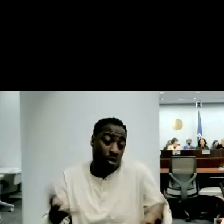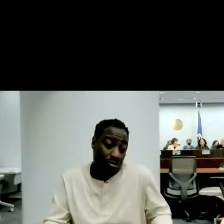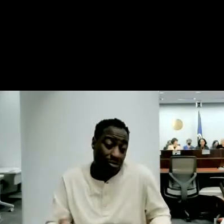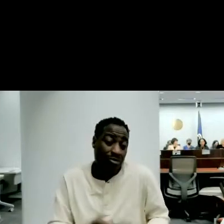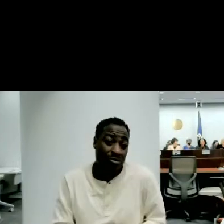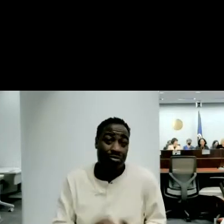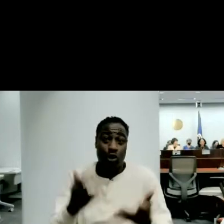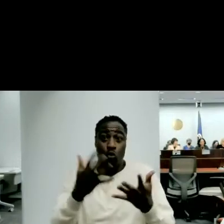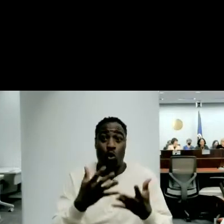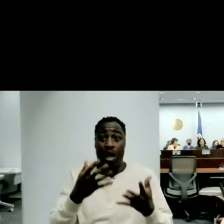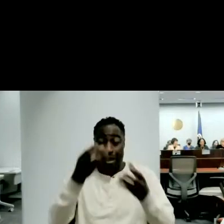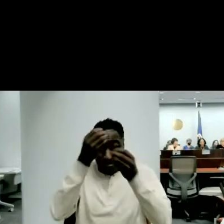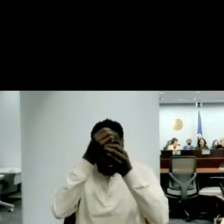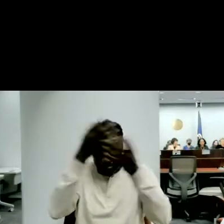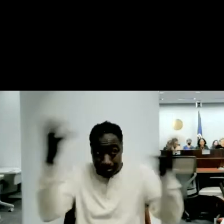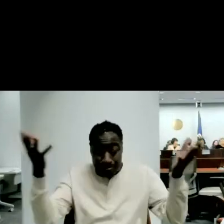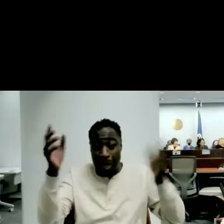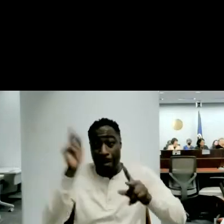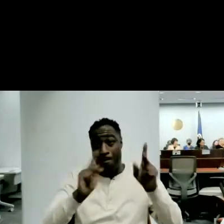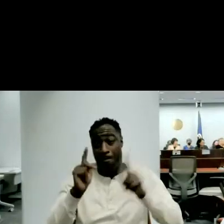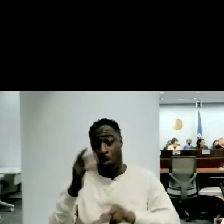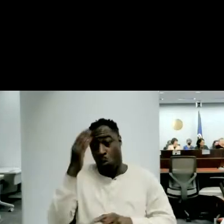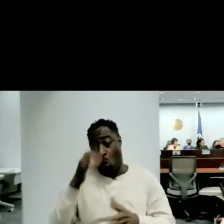I'm going to stay with you just a minute Ms. Kulkarni.